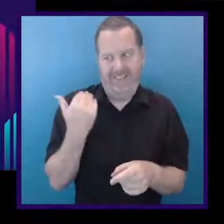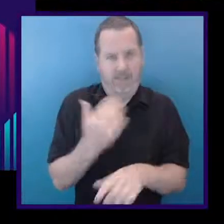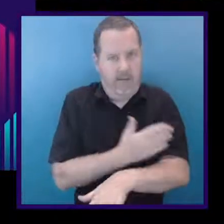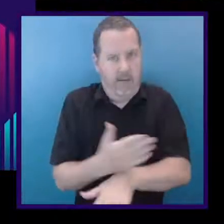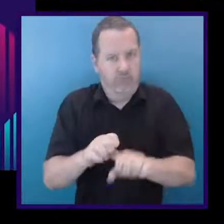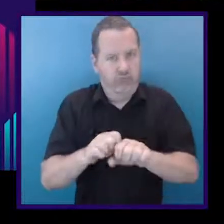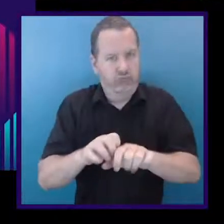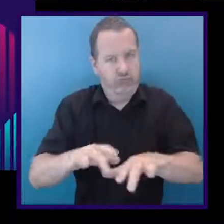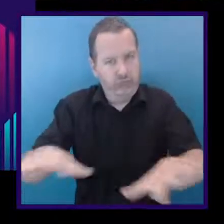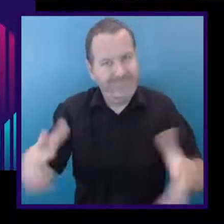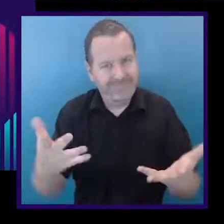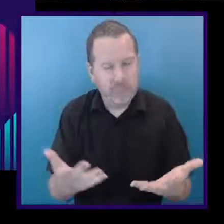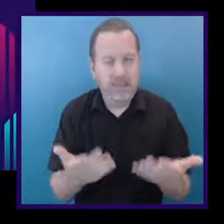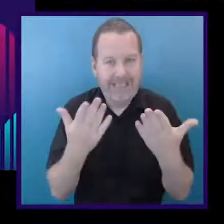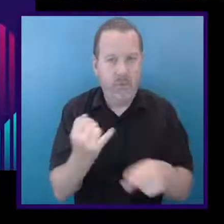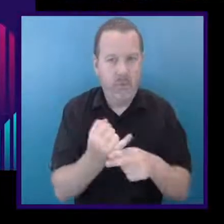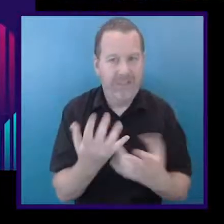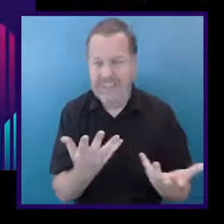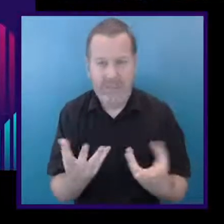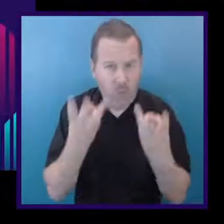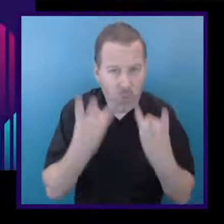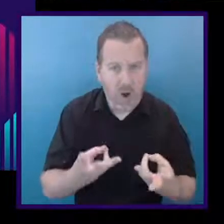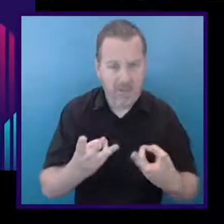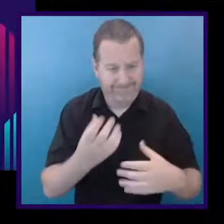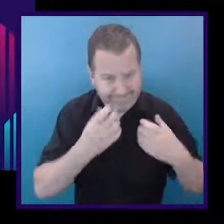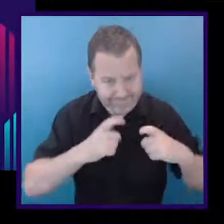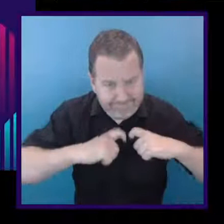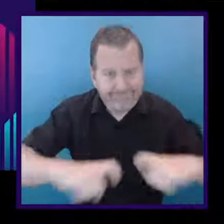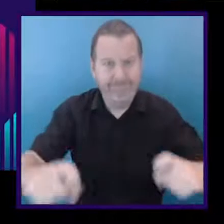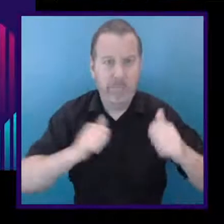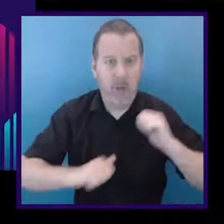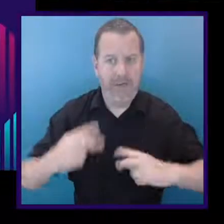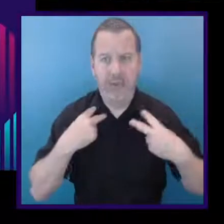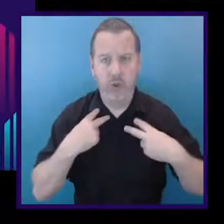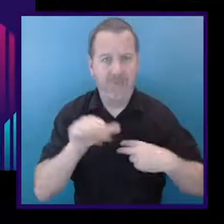get modern languages to continue at a level, but the linguist in me says that language